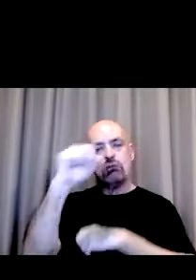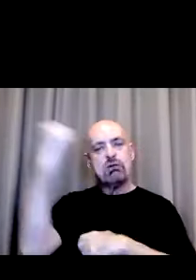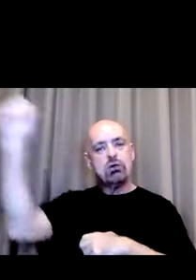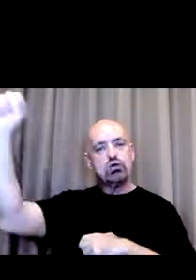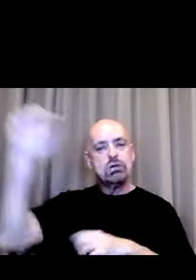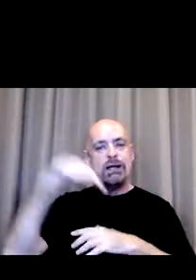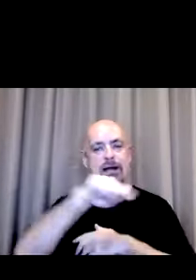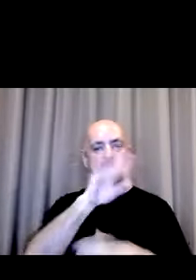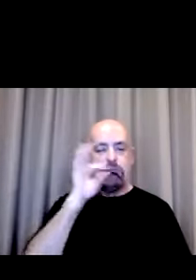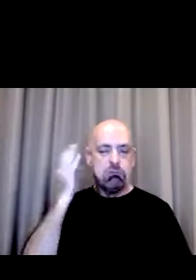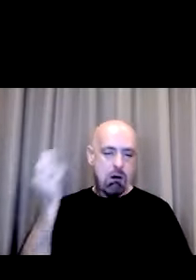what Mary found. She invited